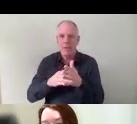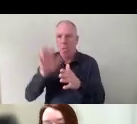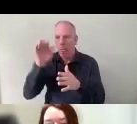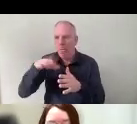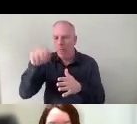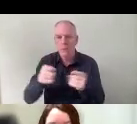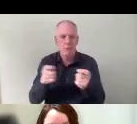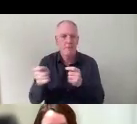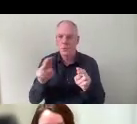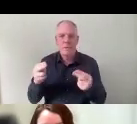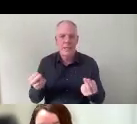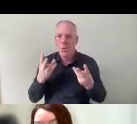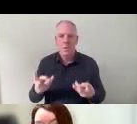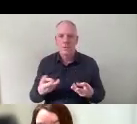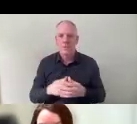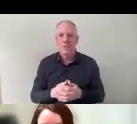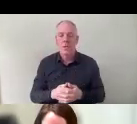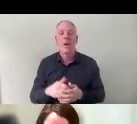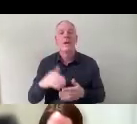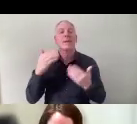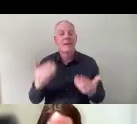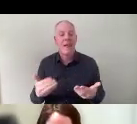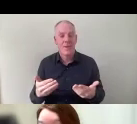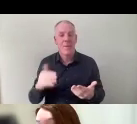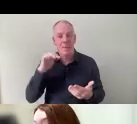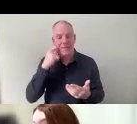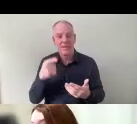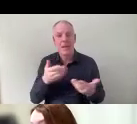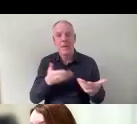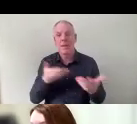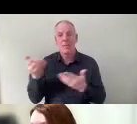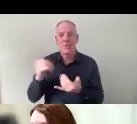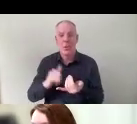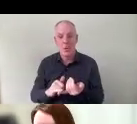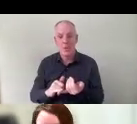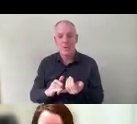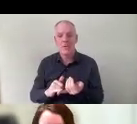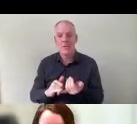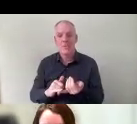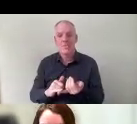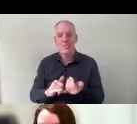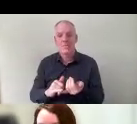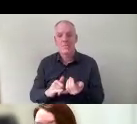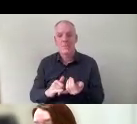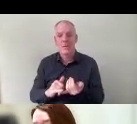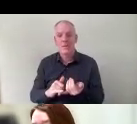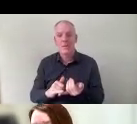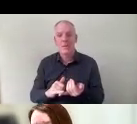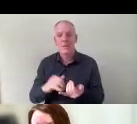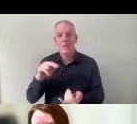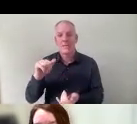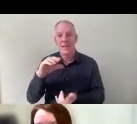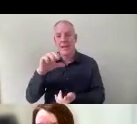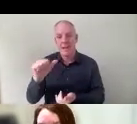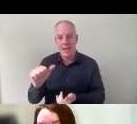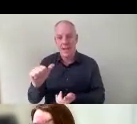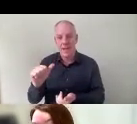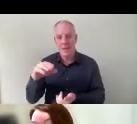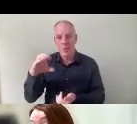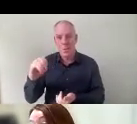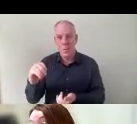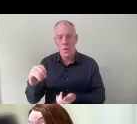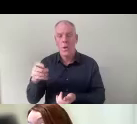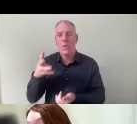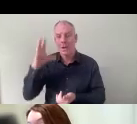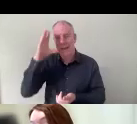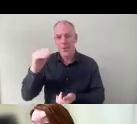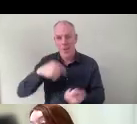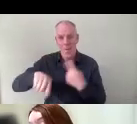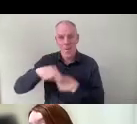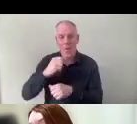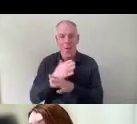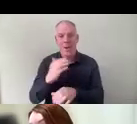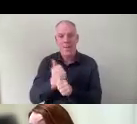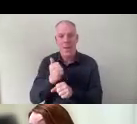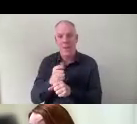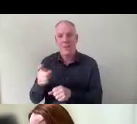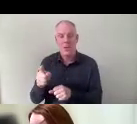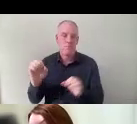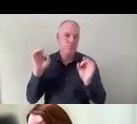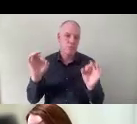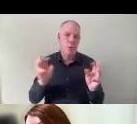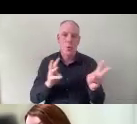So, so with that in mind, I'm going to wrap up there, and I want to hand over to Natalia, who will let us know all about the wonderful work of science lab in the